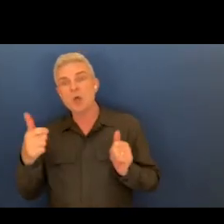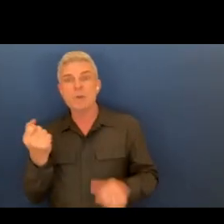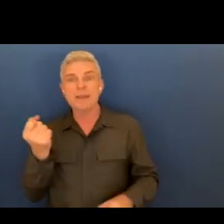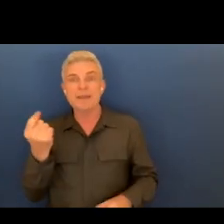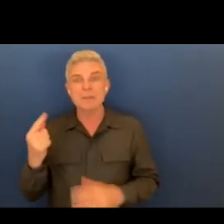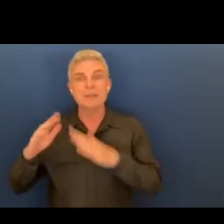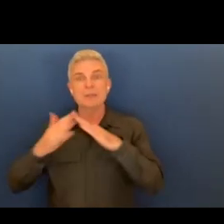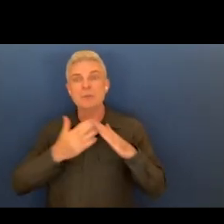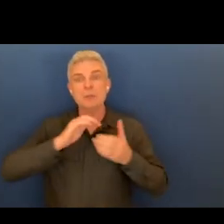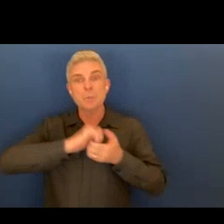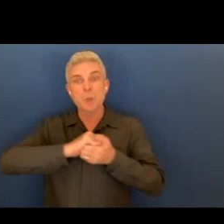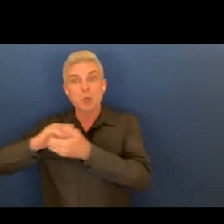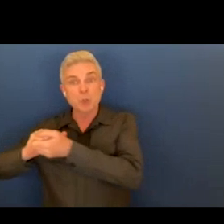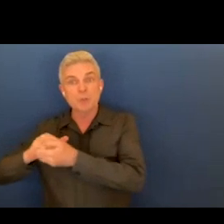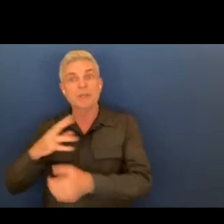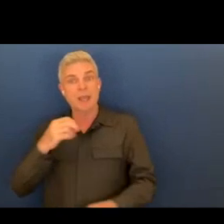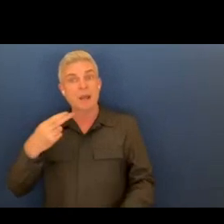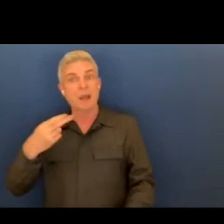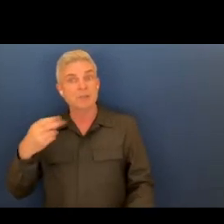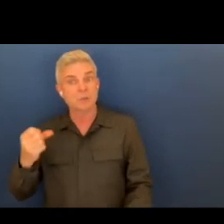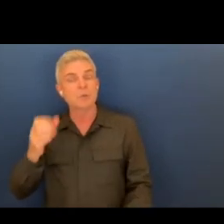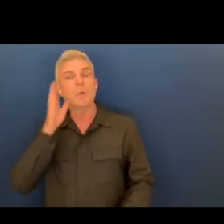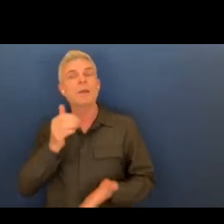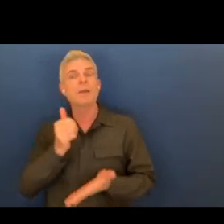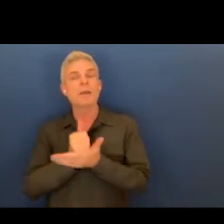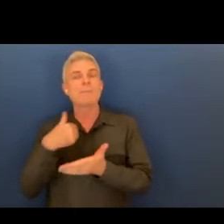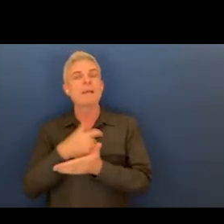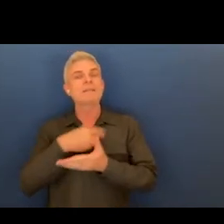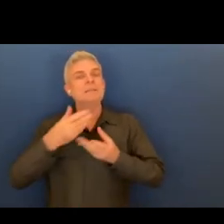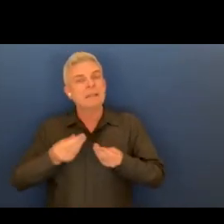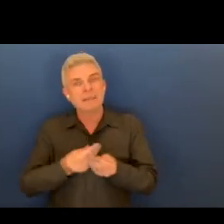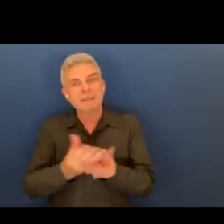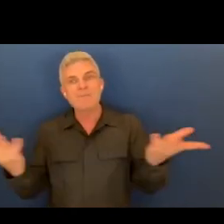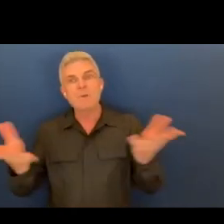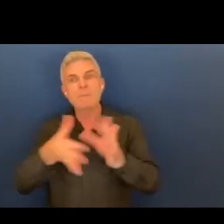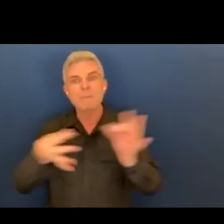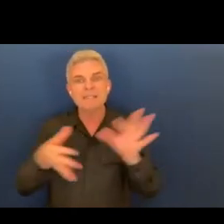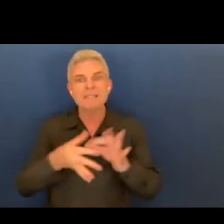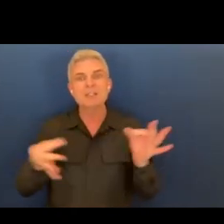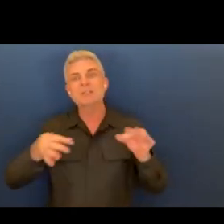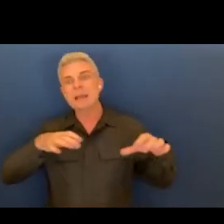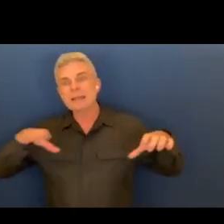community partners and high schools, will help us deliver messaging, activities, and training